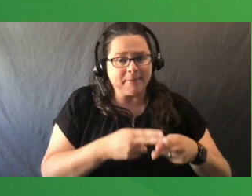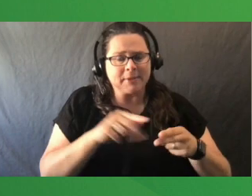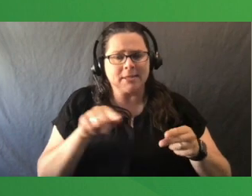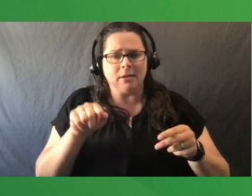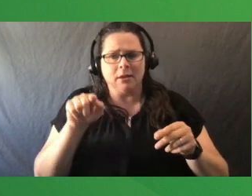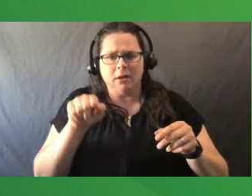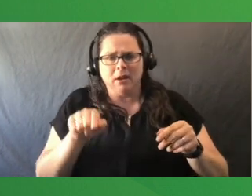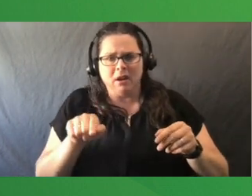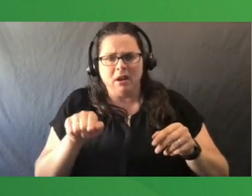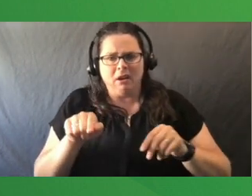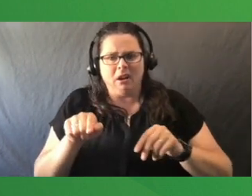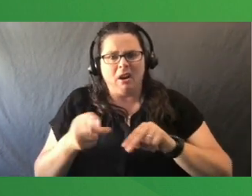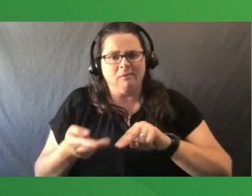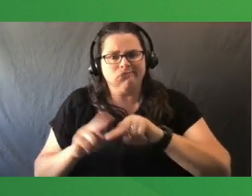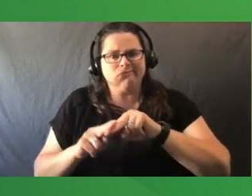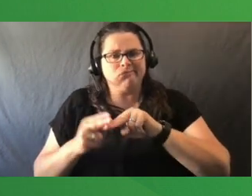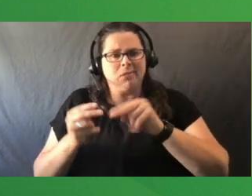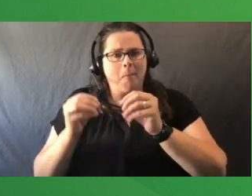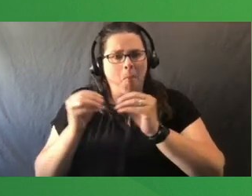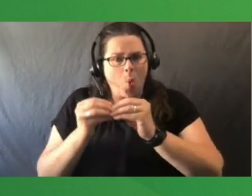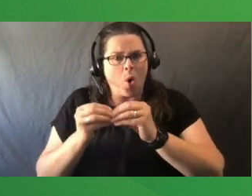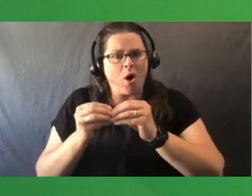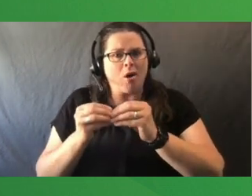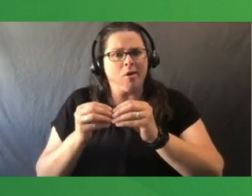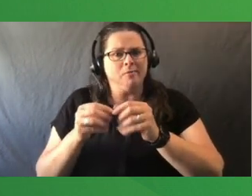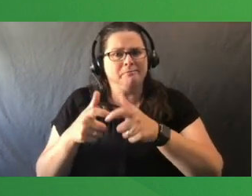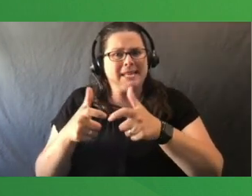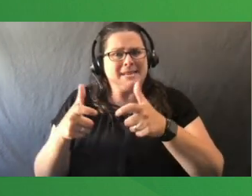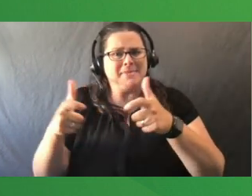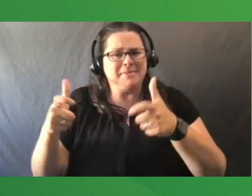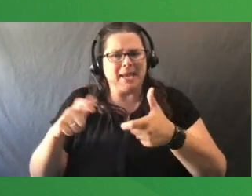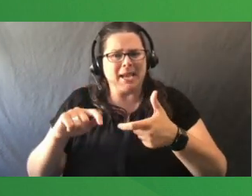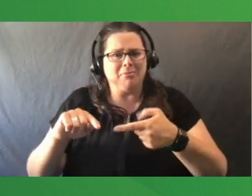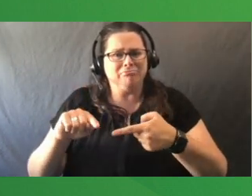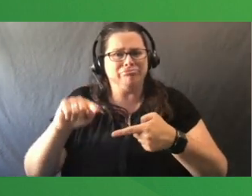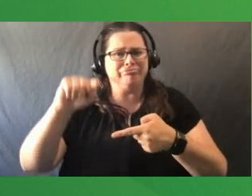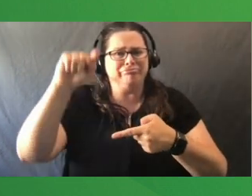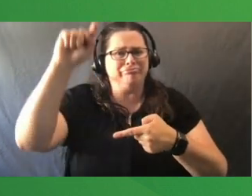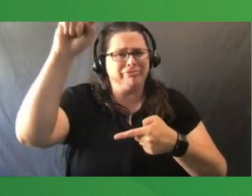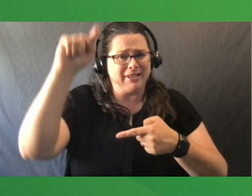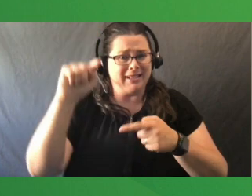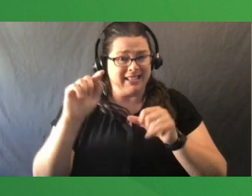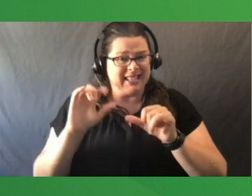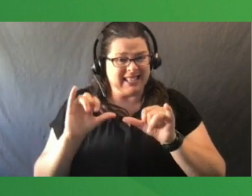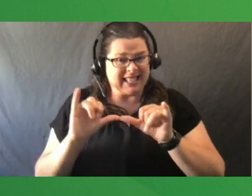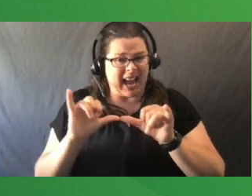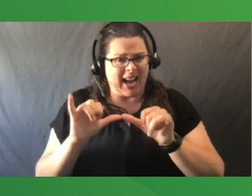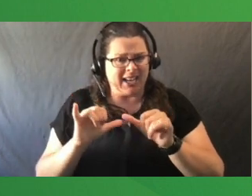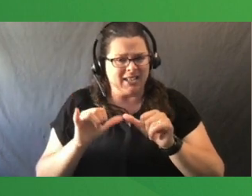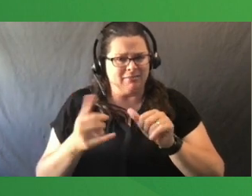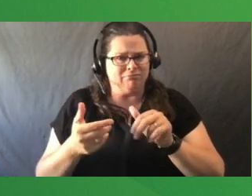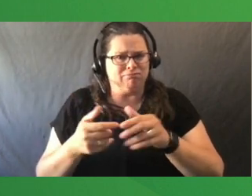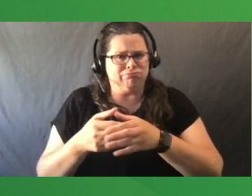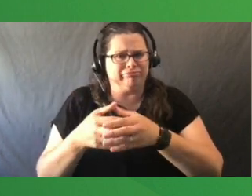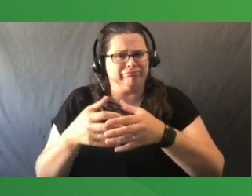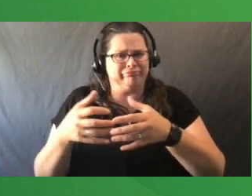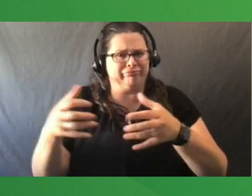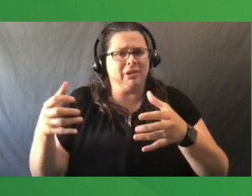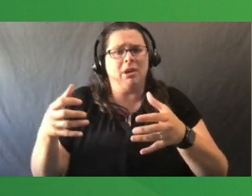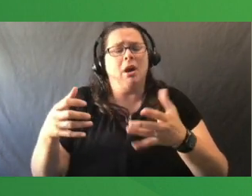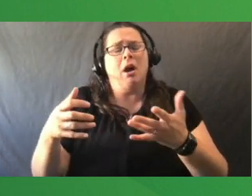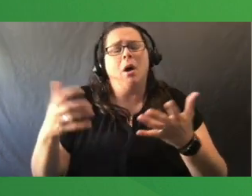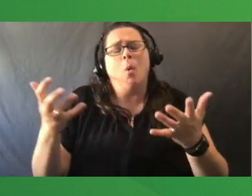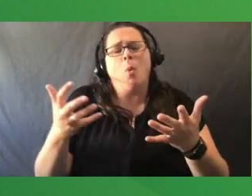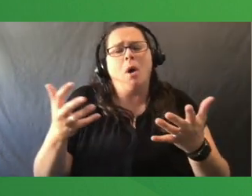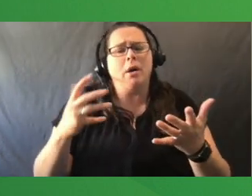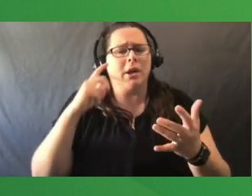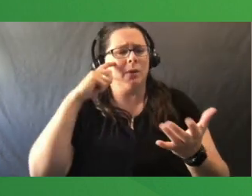in California, what prediction could we make about the amount of fuel available in California